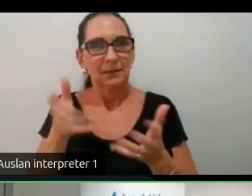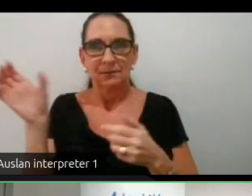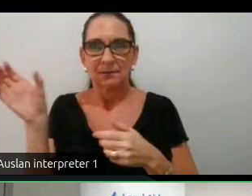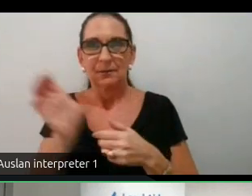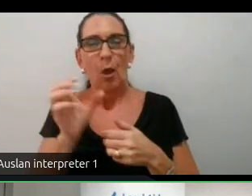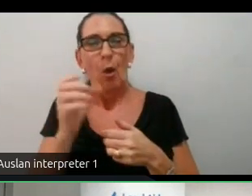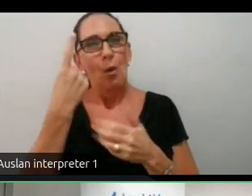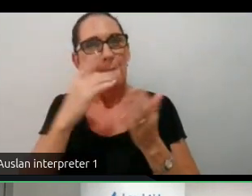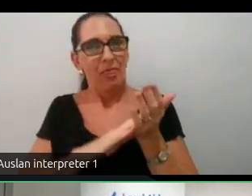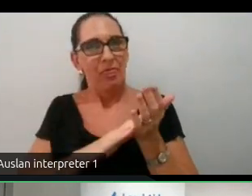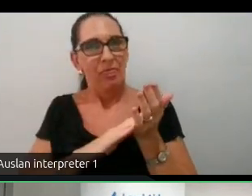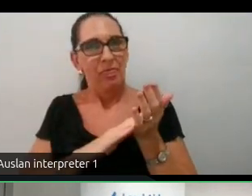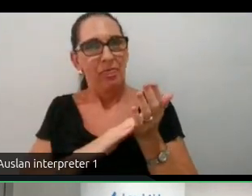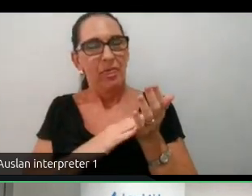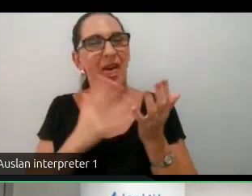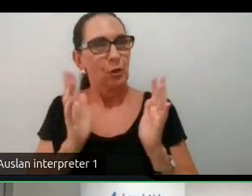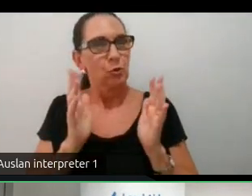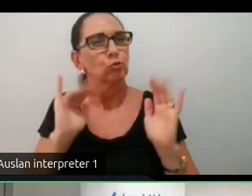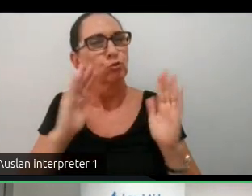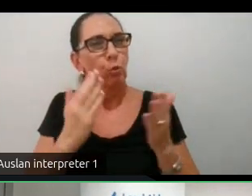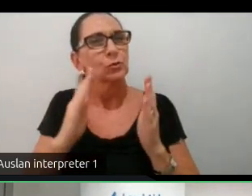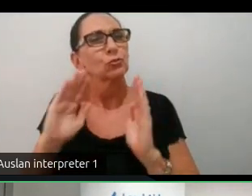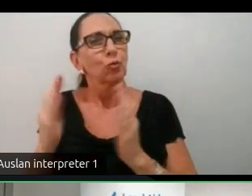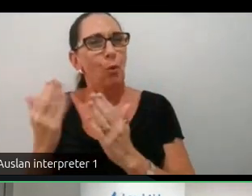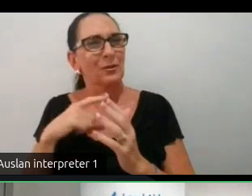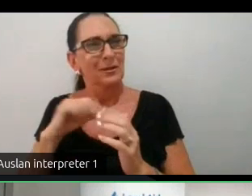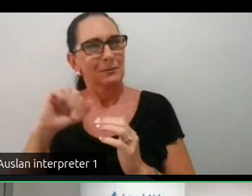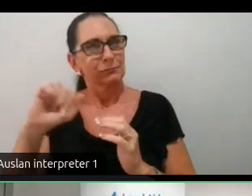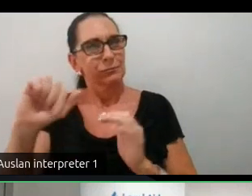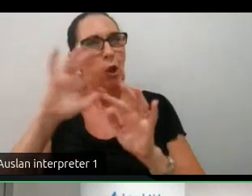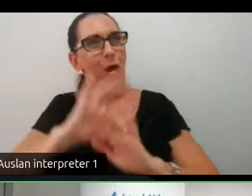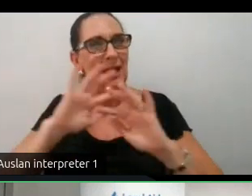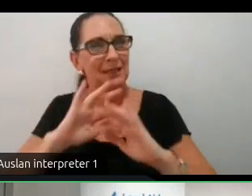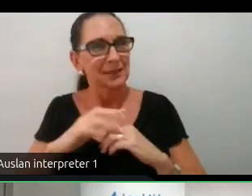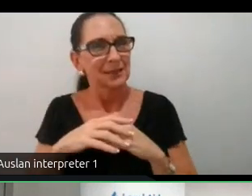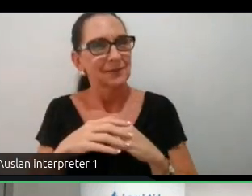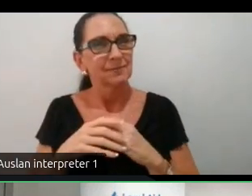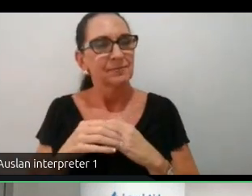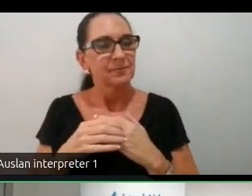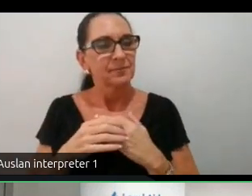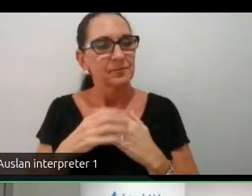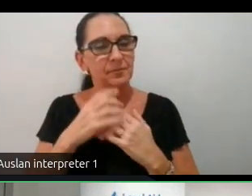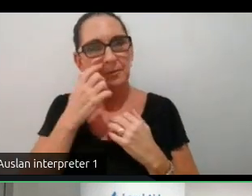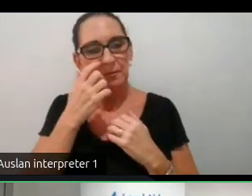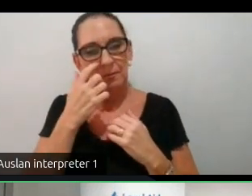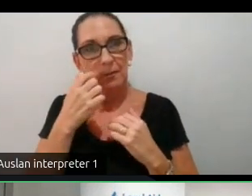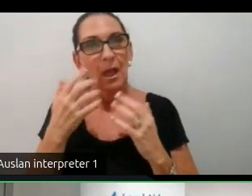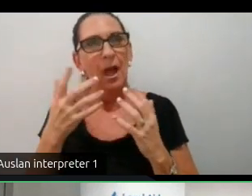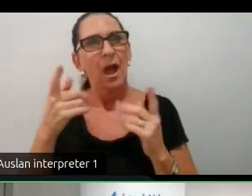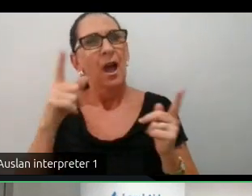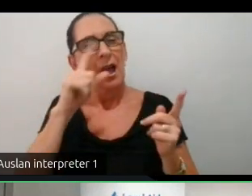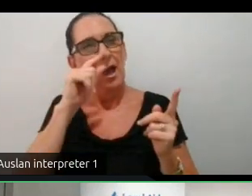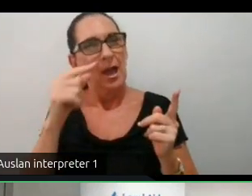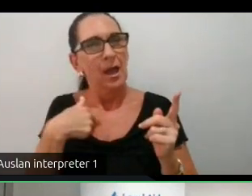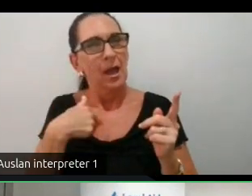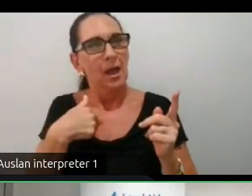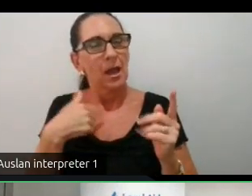for up to a month at a time or for short periods at a time. um think that um can we just step this